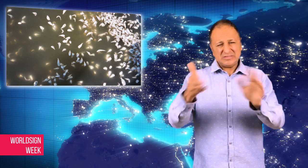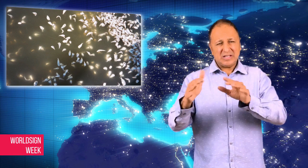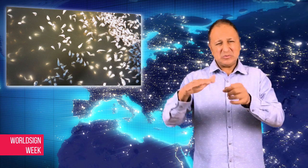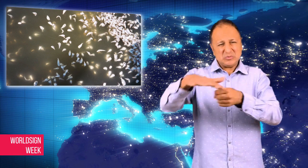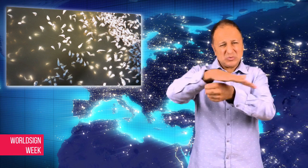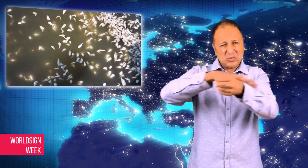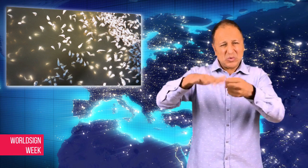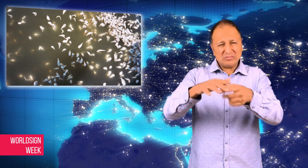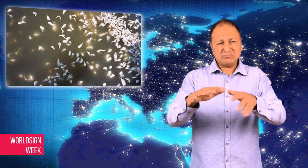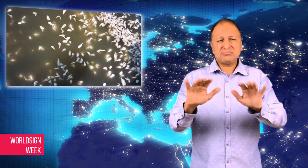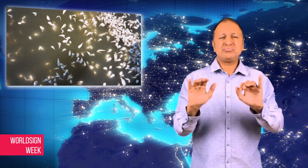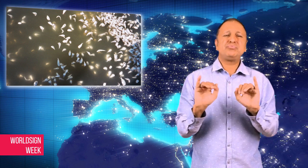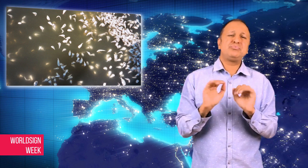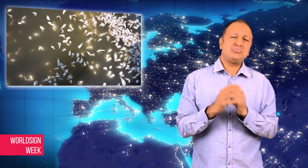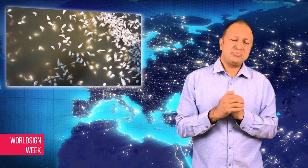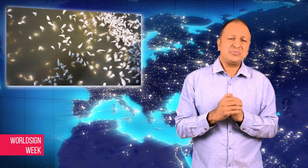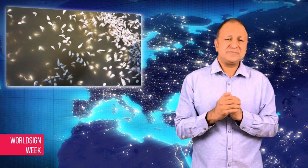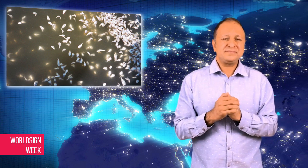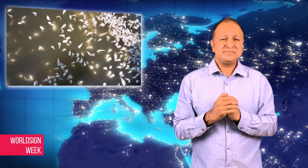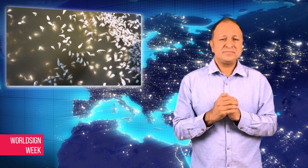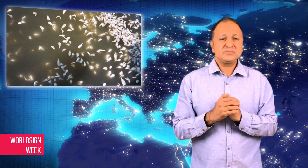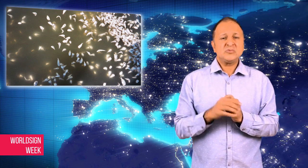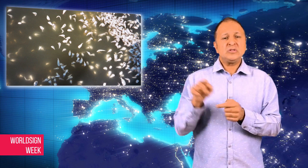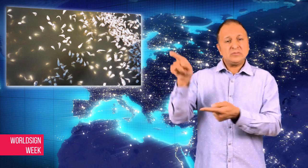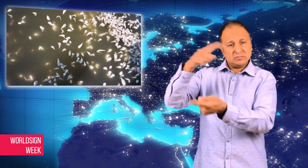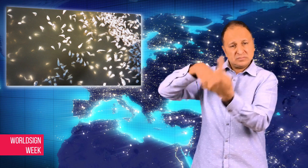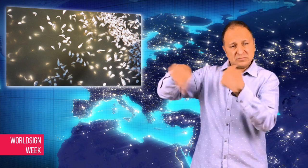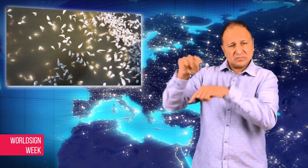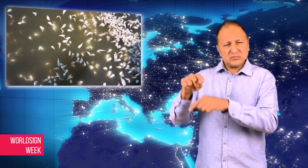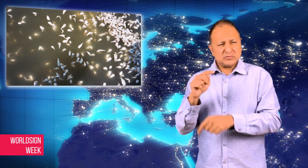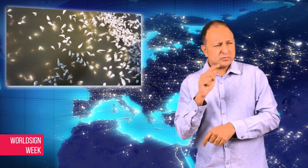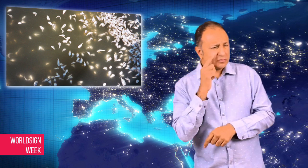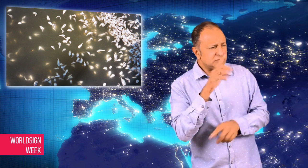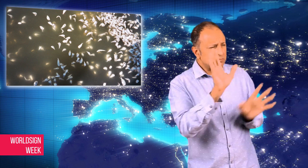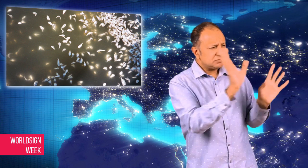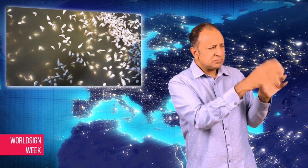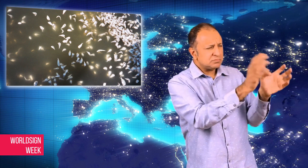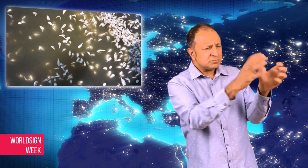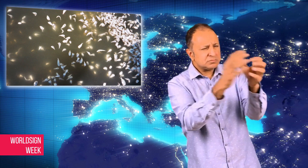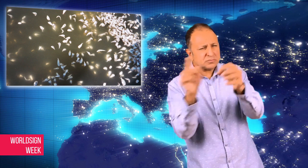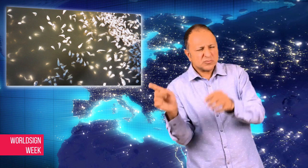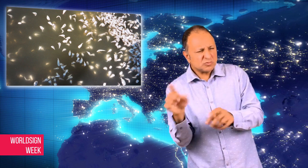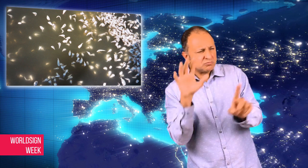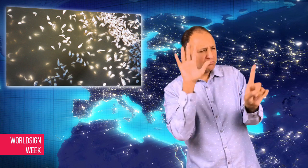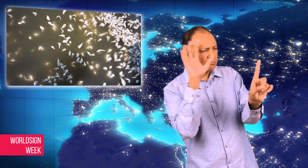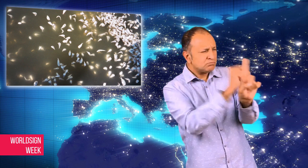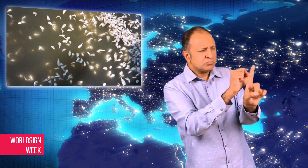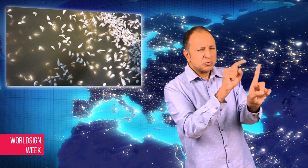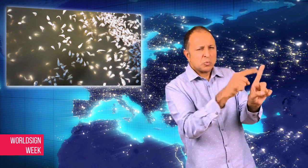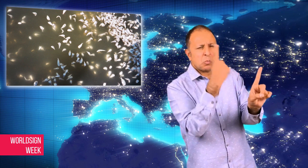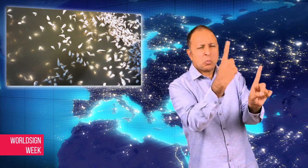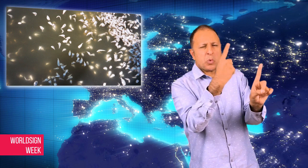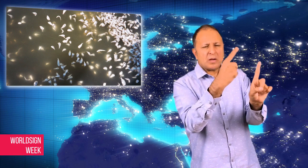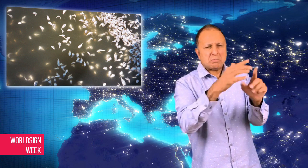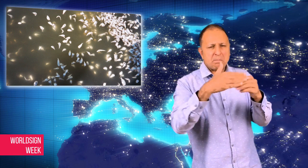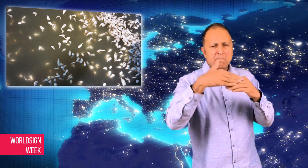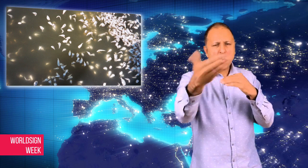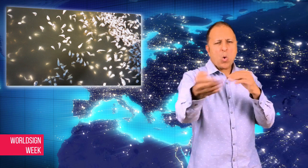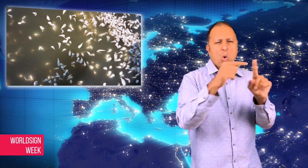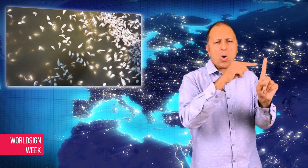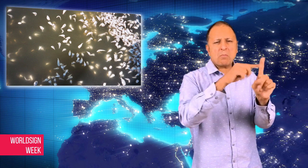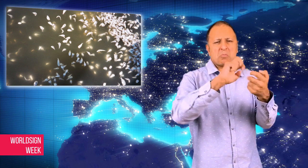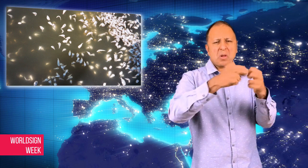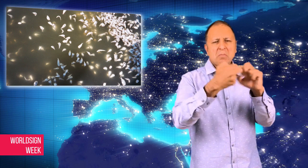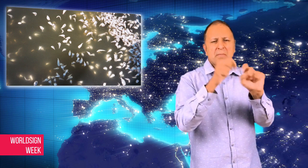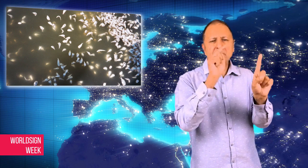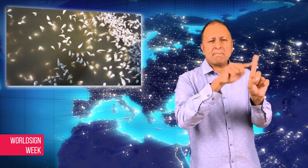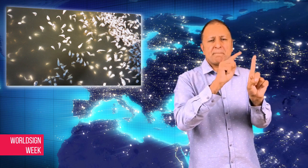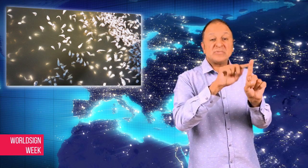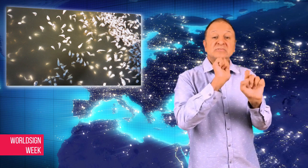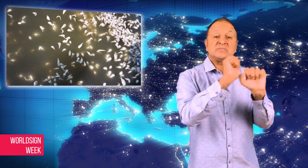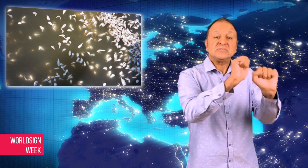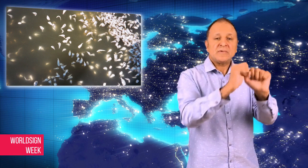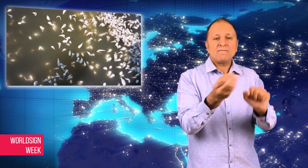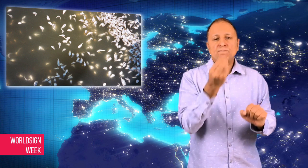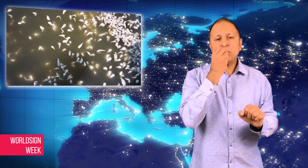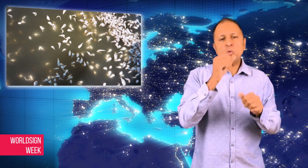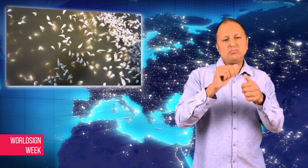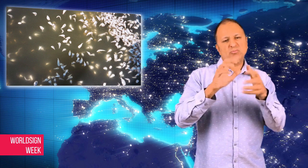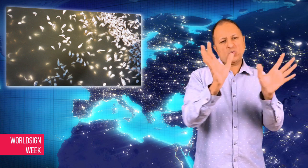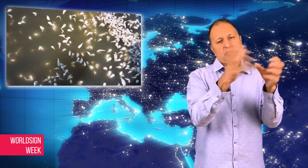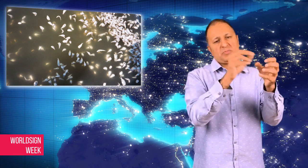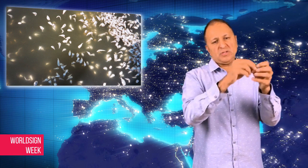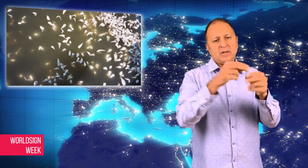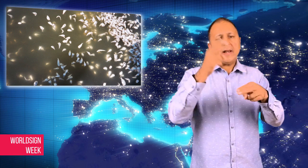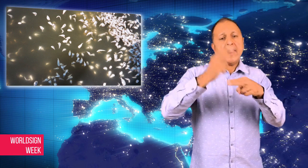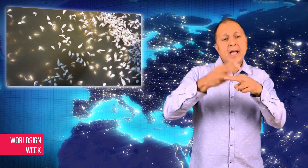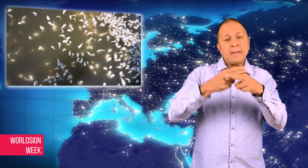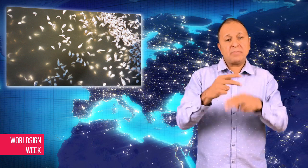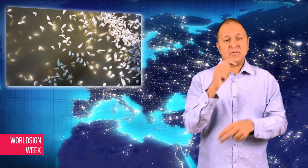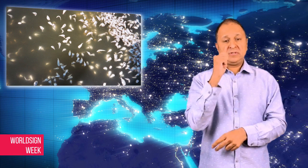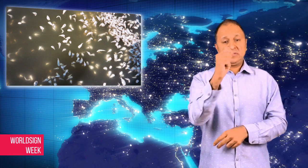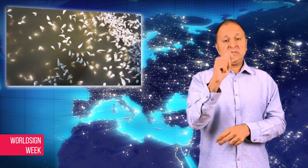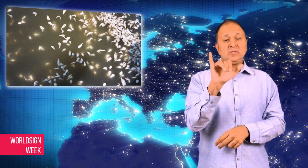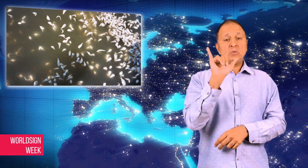Foods as a “dominant” influence to the